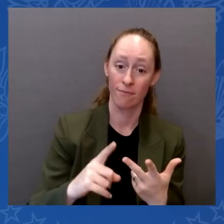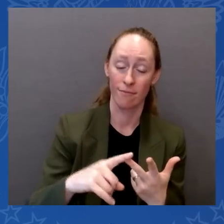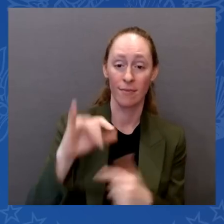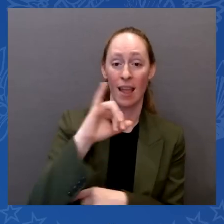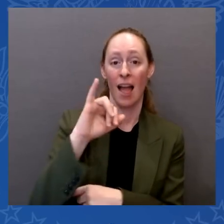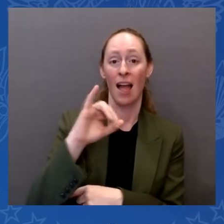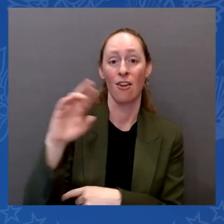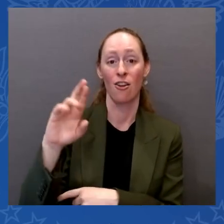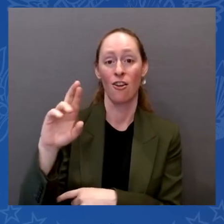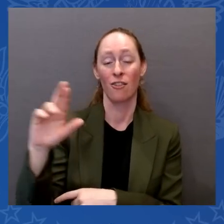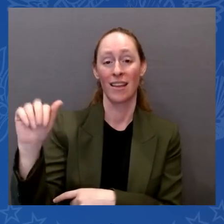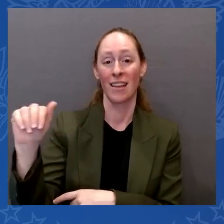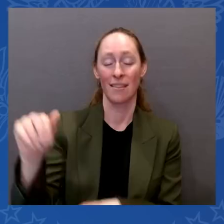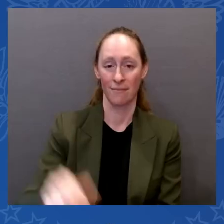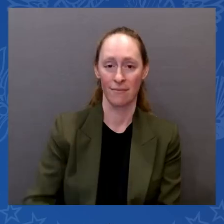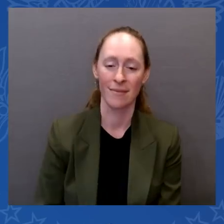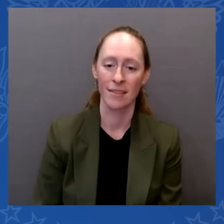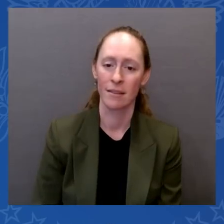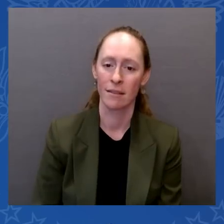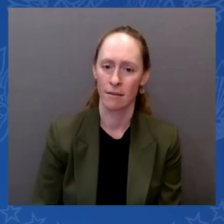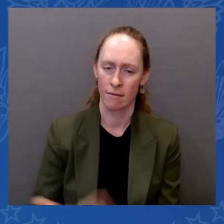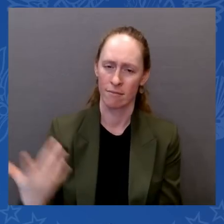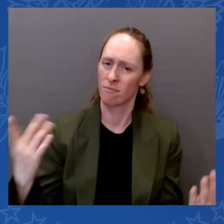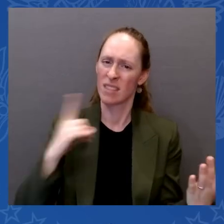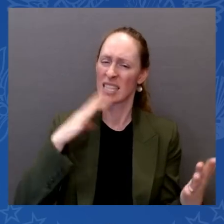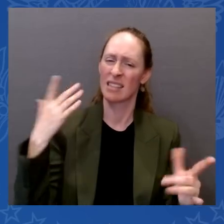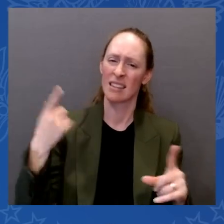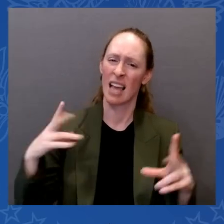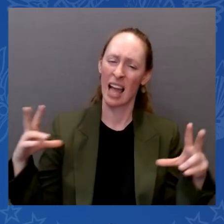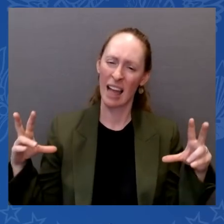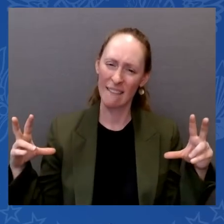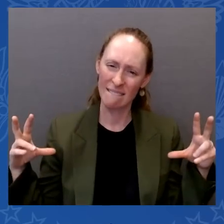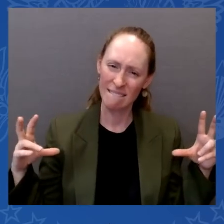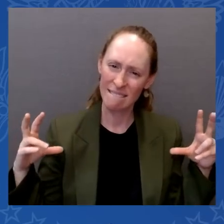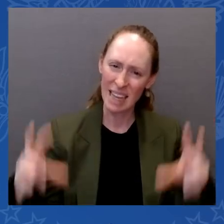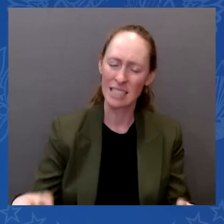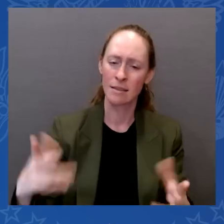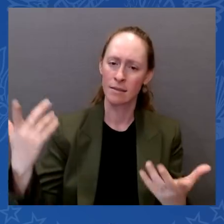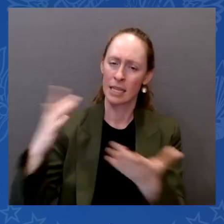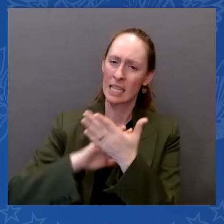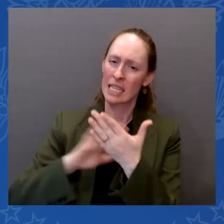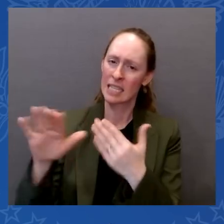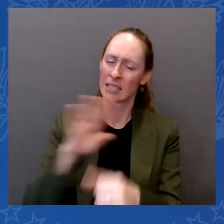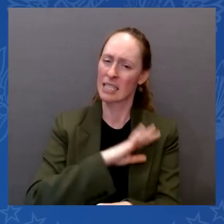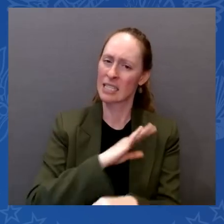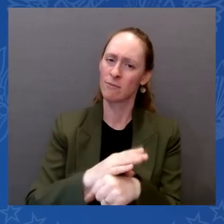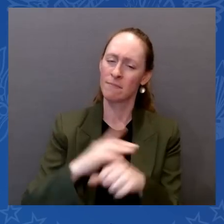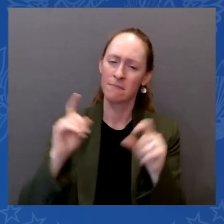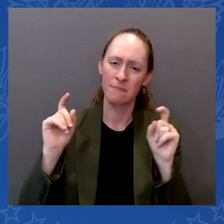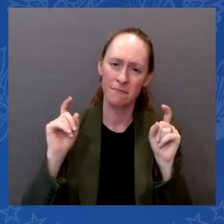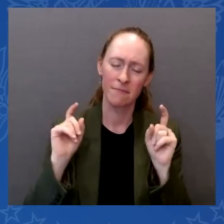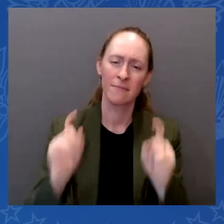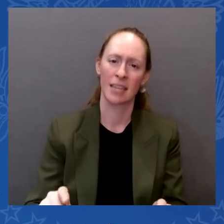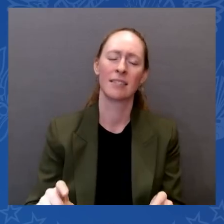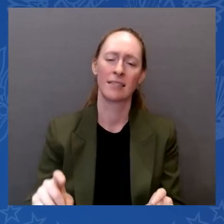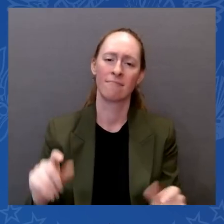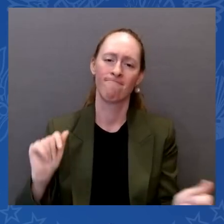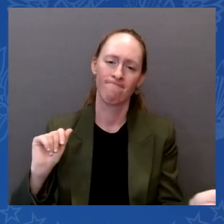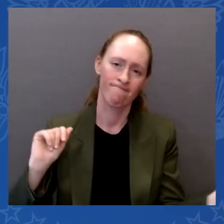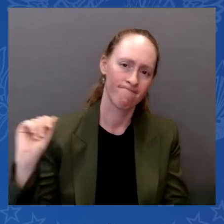And there'll be more to come, I believe. We put Americans to work making solar panels, wind turbines, electric cars. By the way, I was --